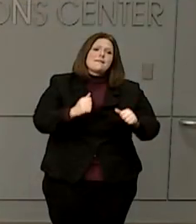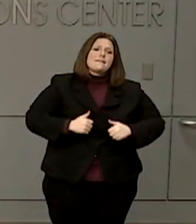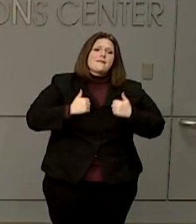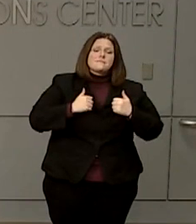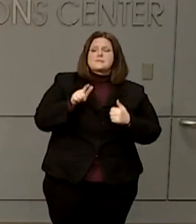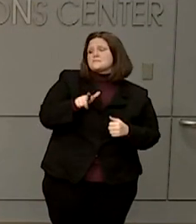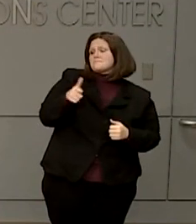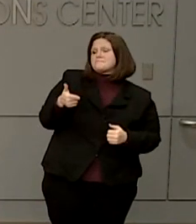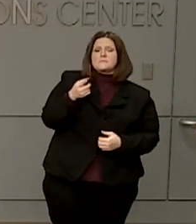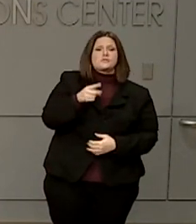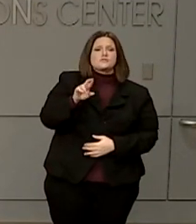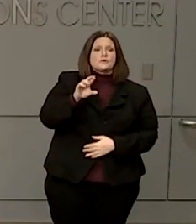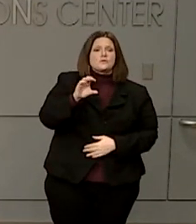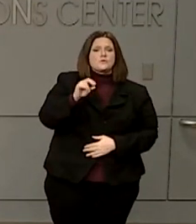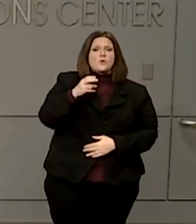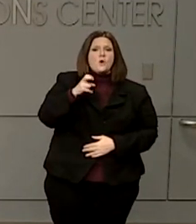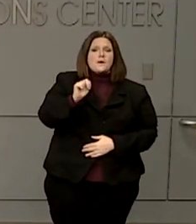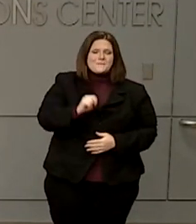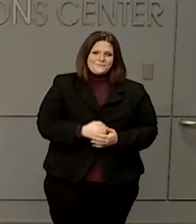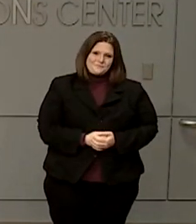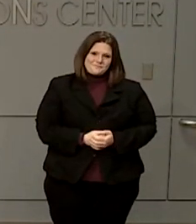DR. COHEN TO PRESENT OUR DATA.